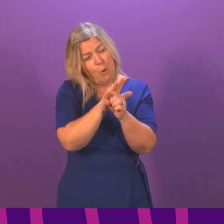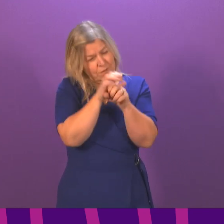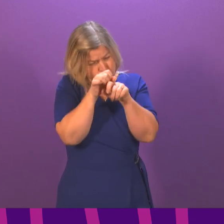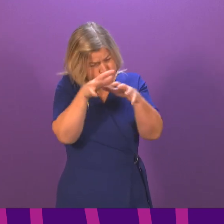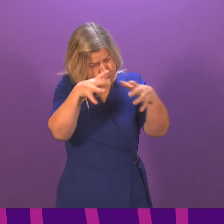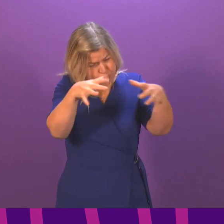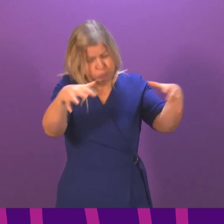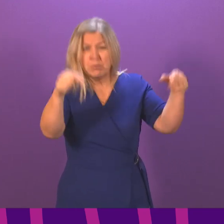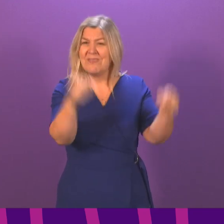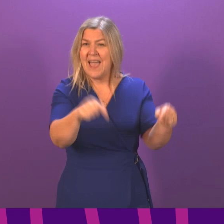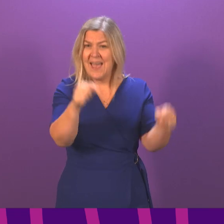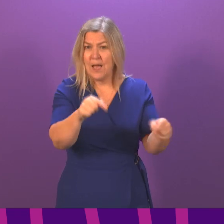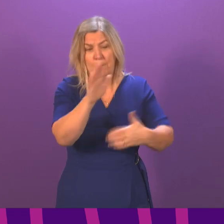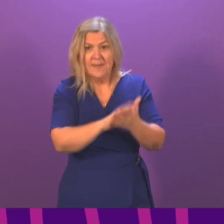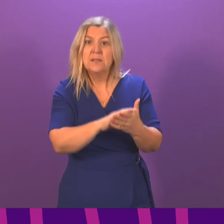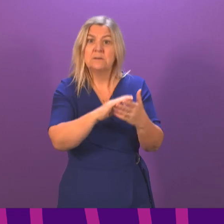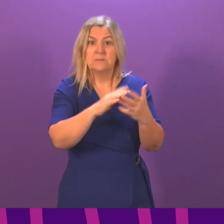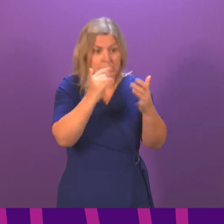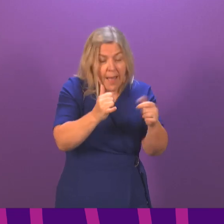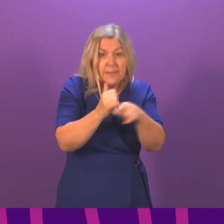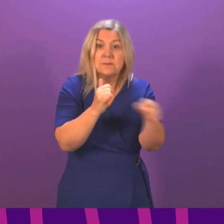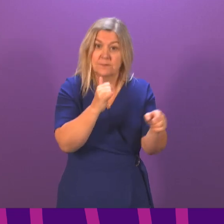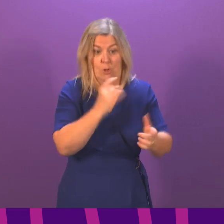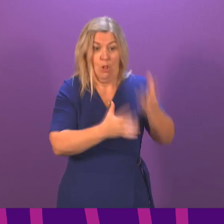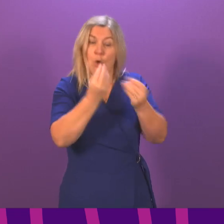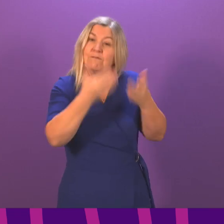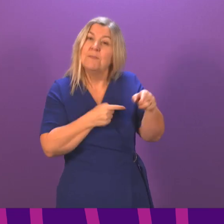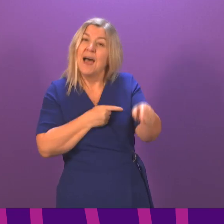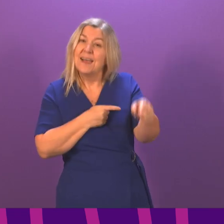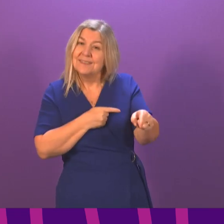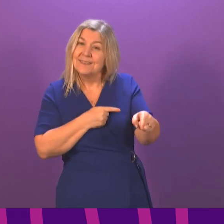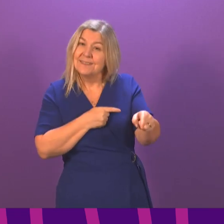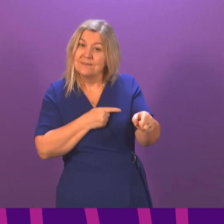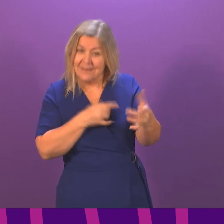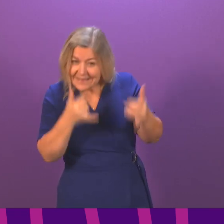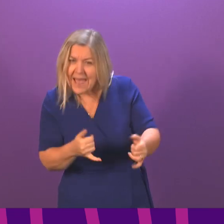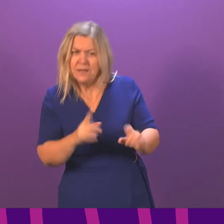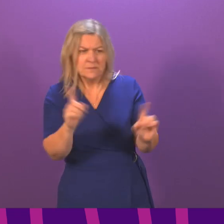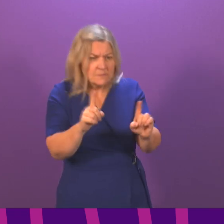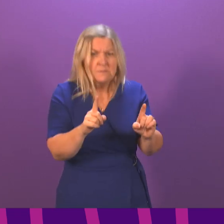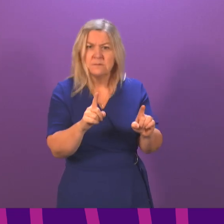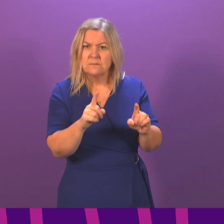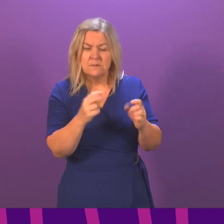allow us to learn a lot about the use of such testing to get stubbornly high prevalence rates down.